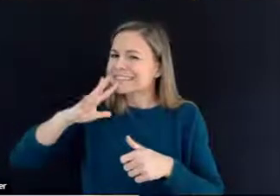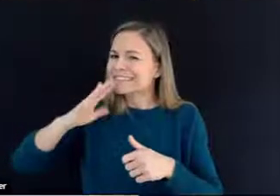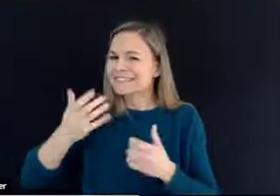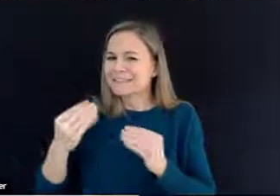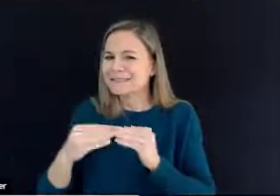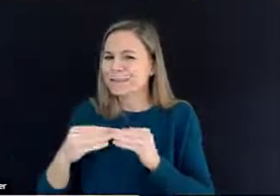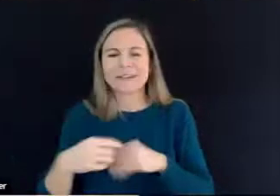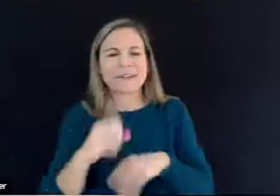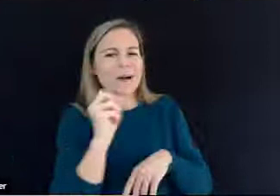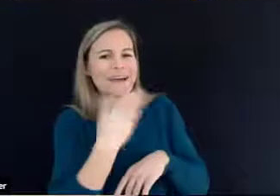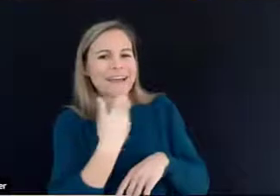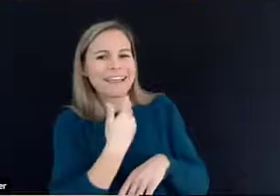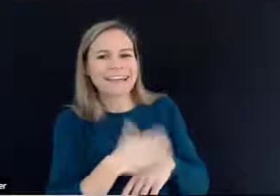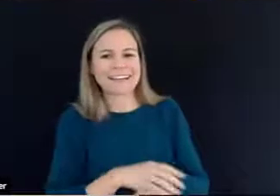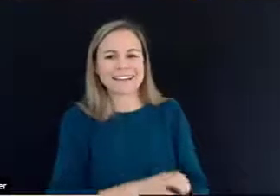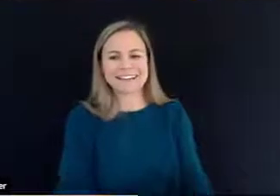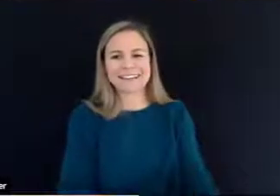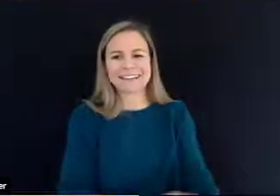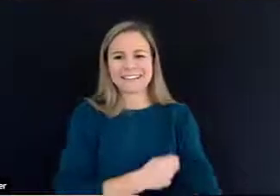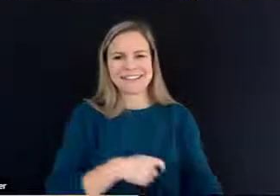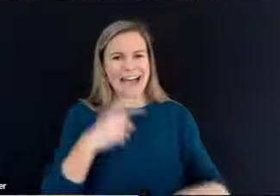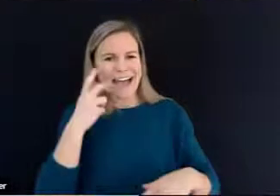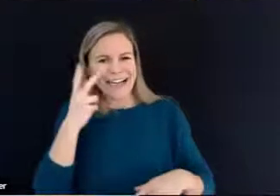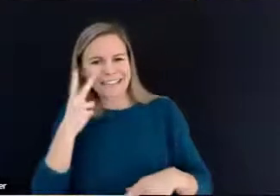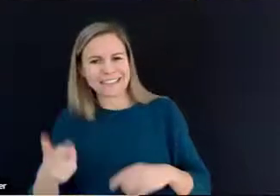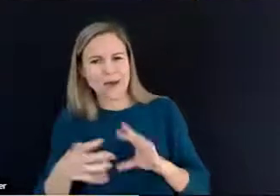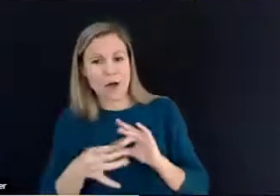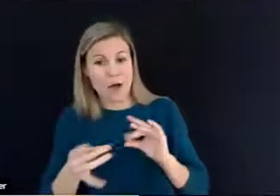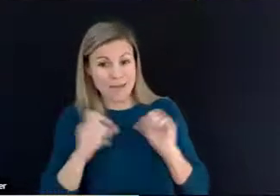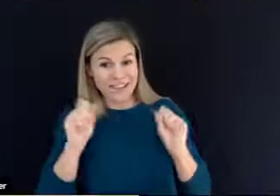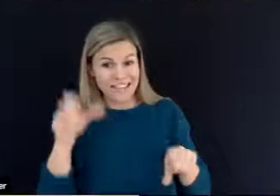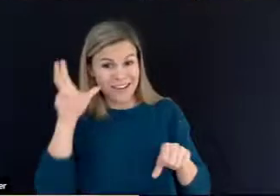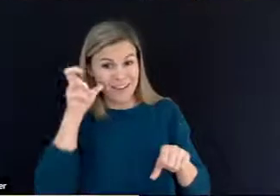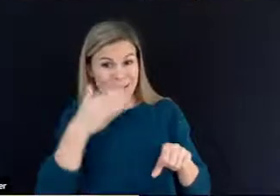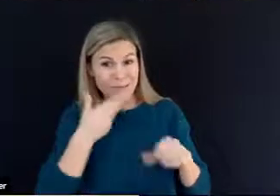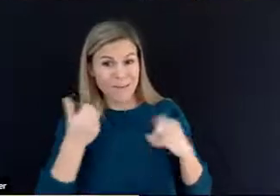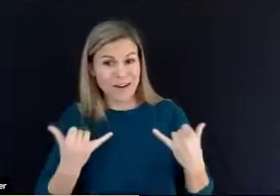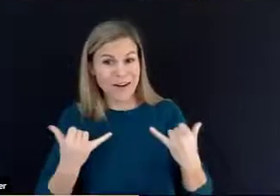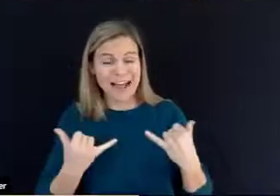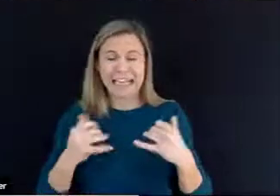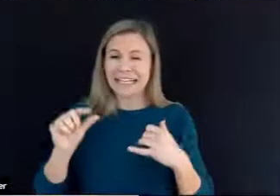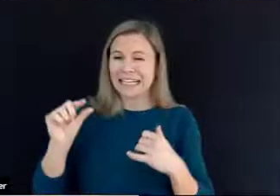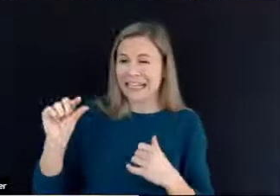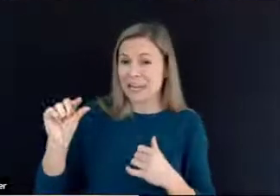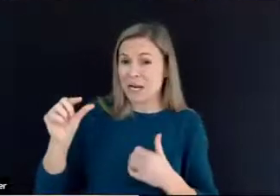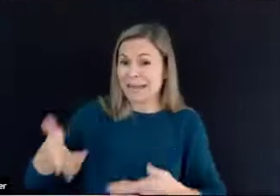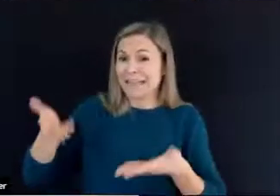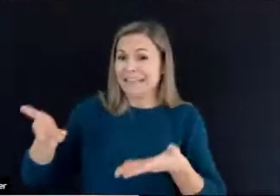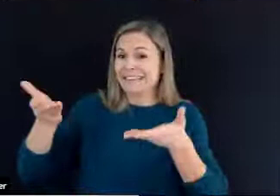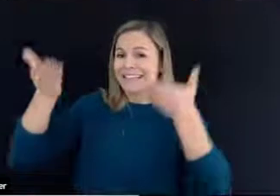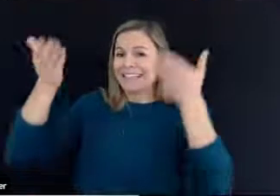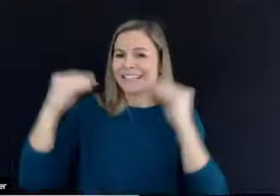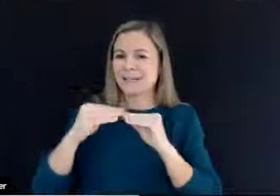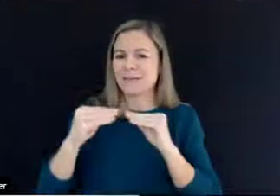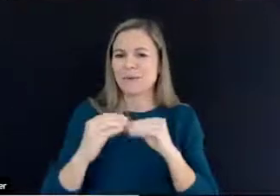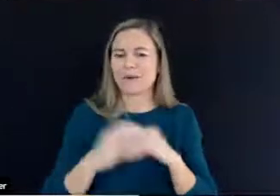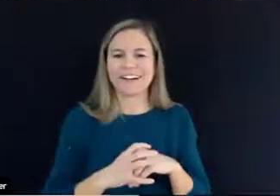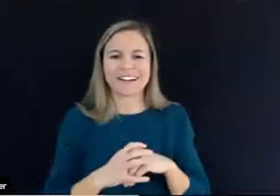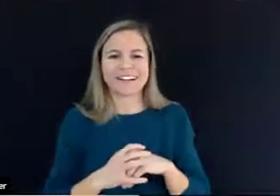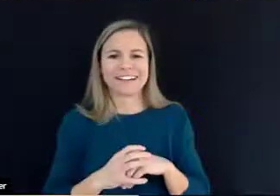Yes, I will, I saw that note. Can you all hear me now? [Marilyn] A little bit more, just a hair more. Okay, okay.